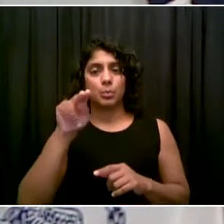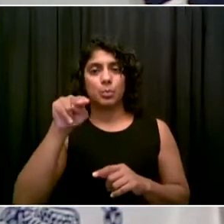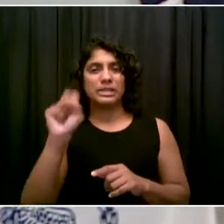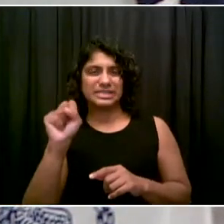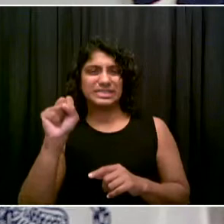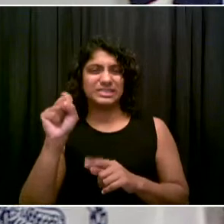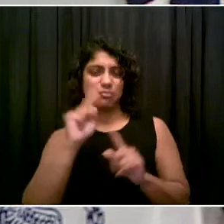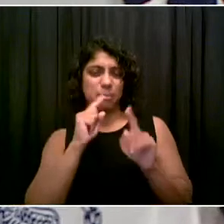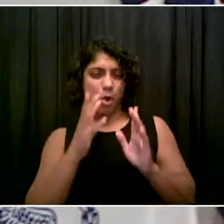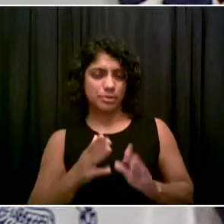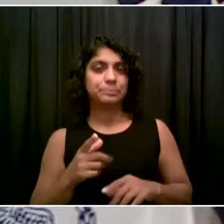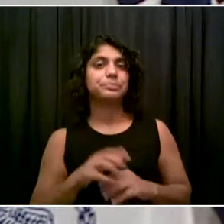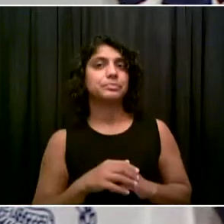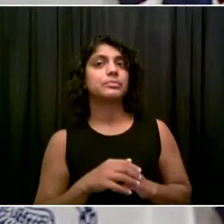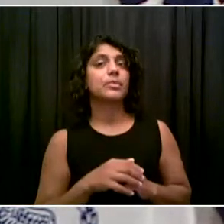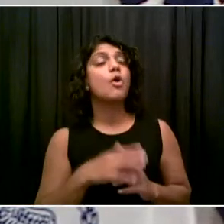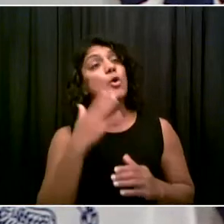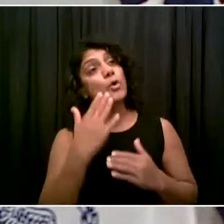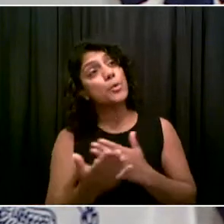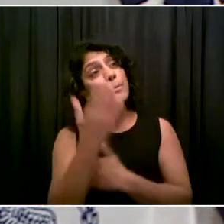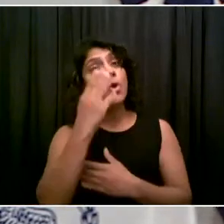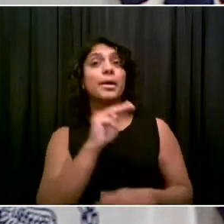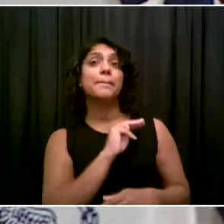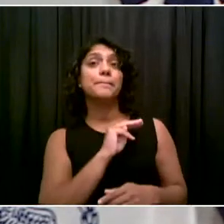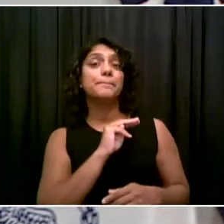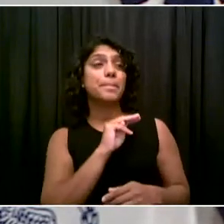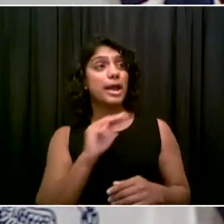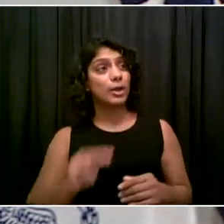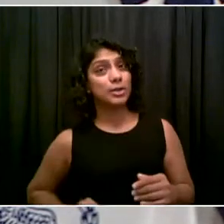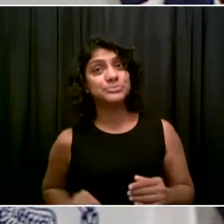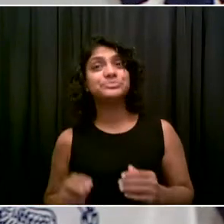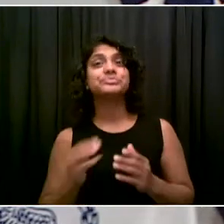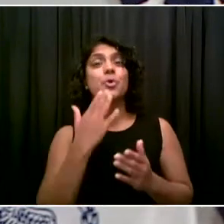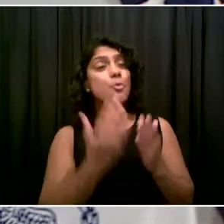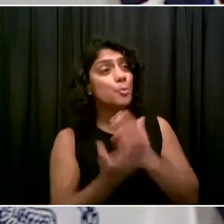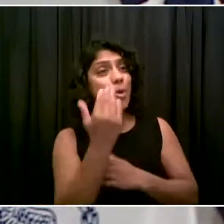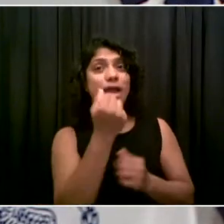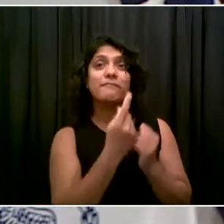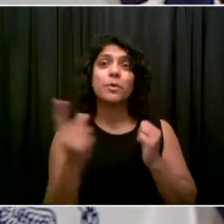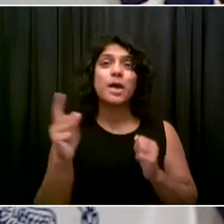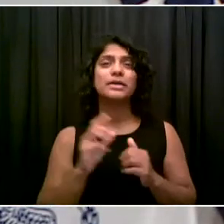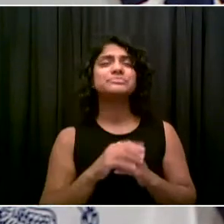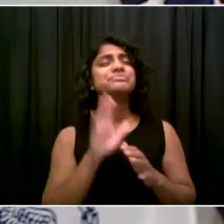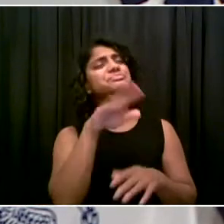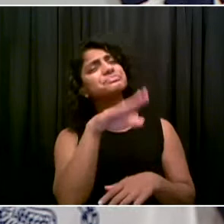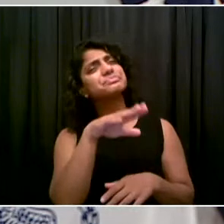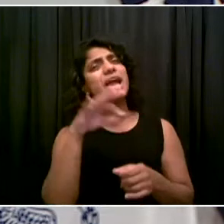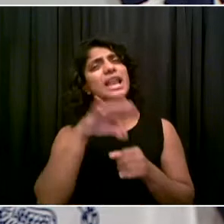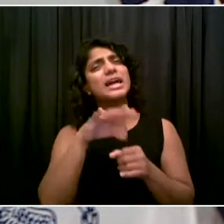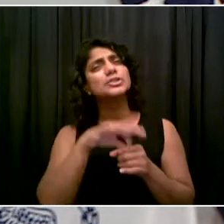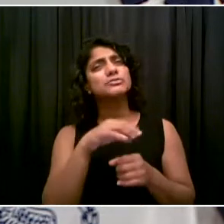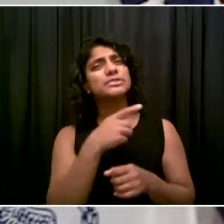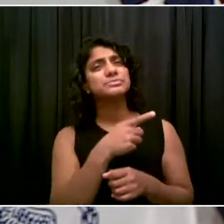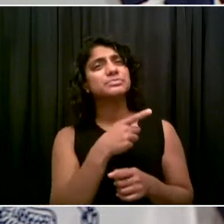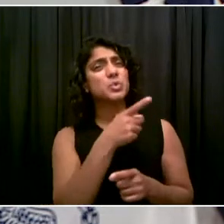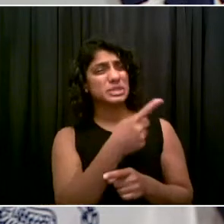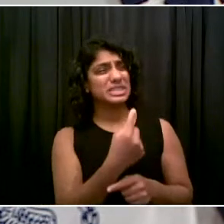JULIET FROM 1010 WINS.